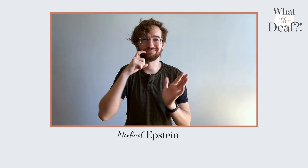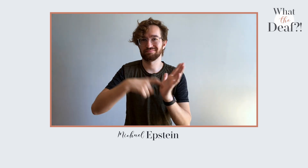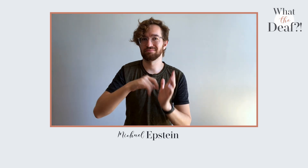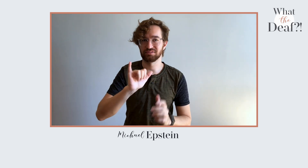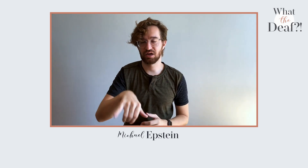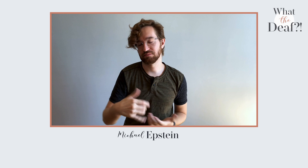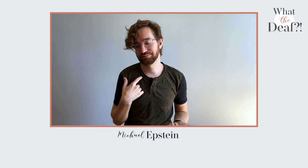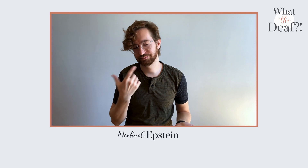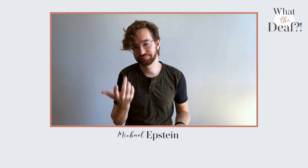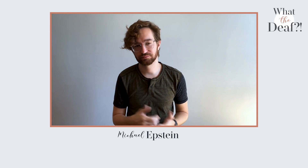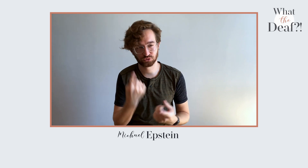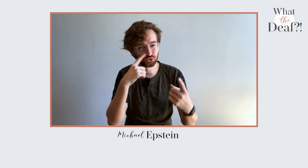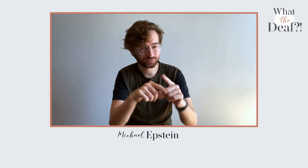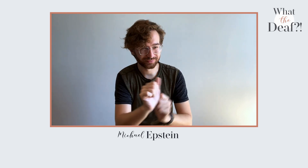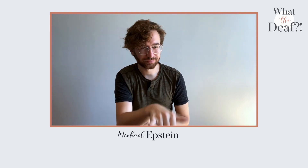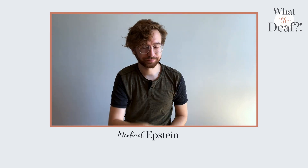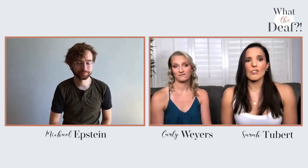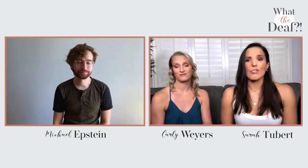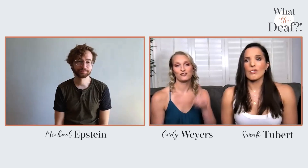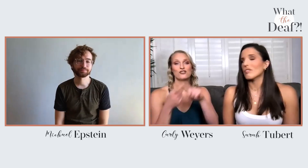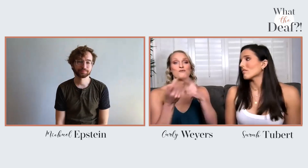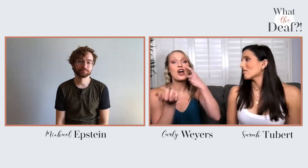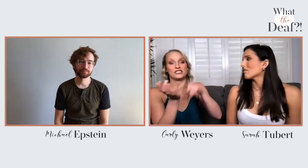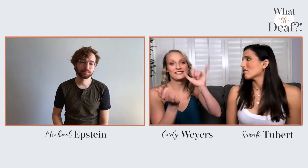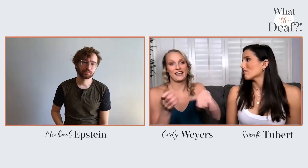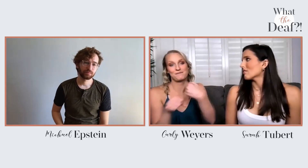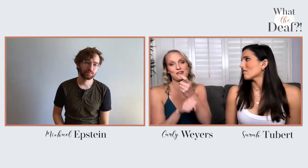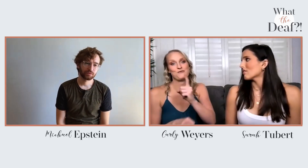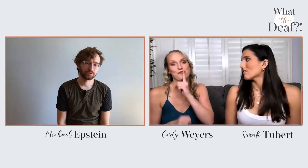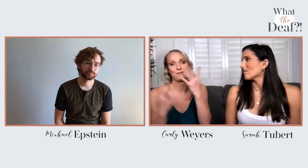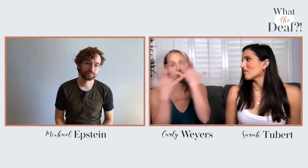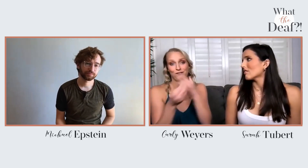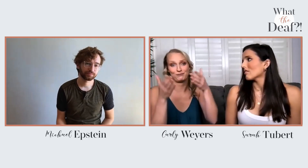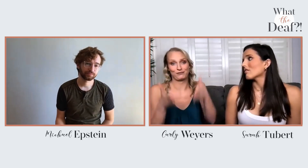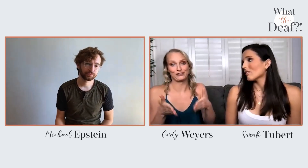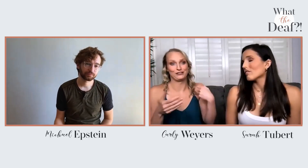and how you can use those to support others. To recognize that is what makes you a beautiful person.